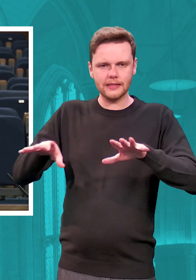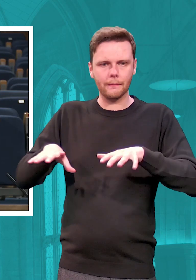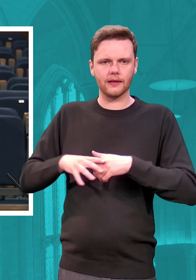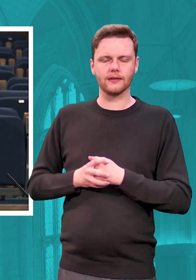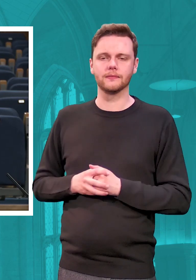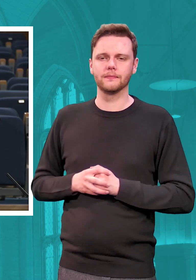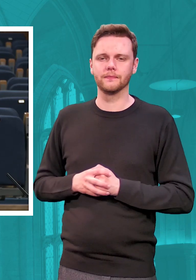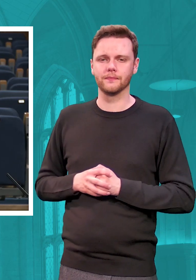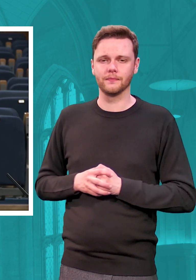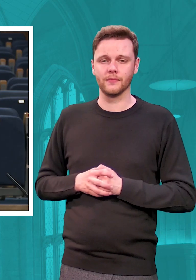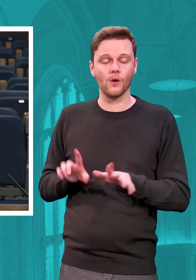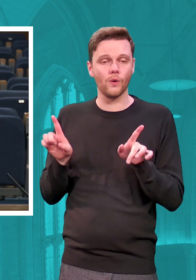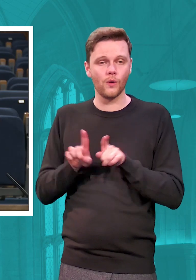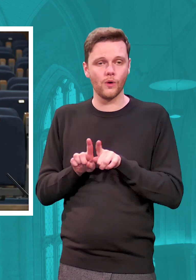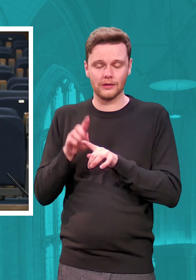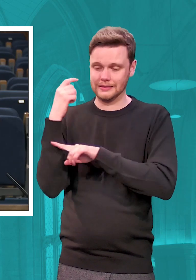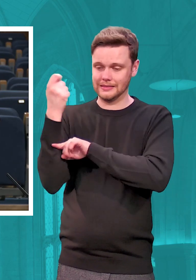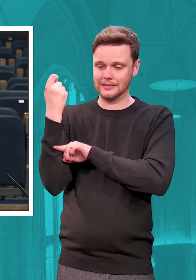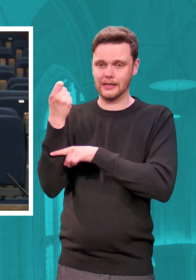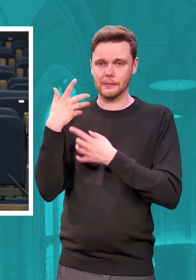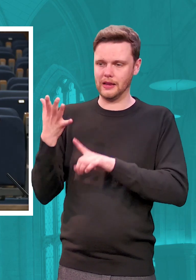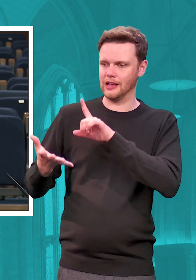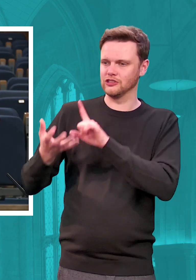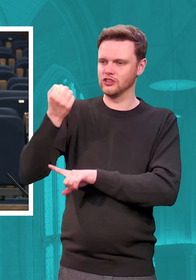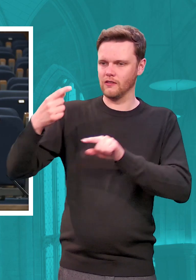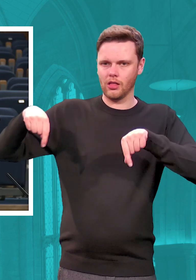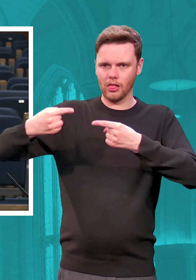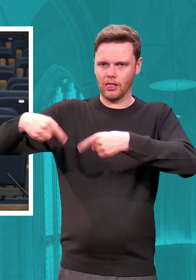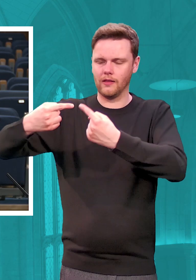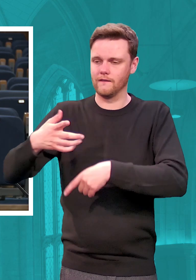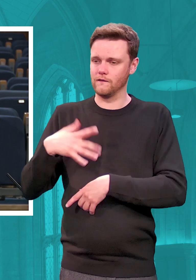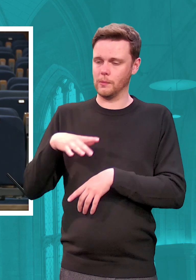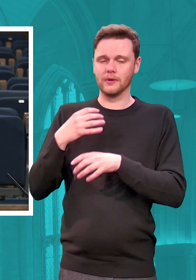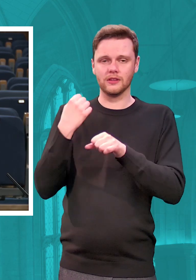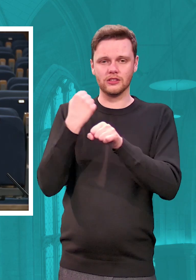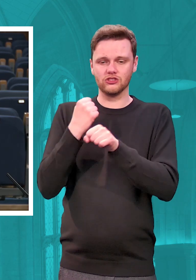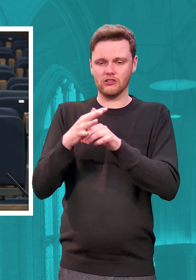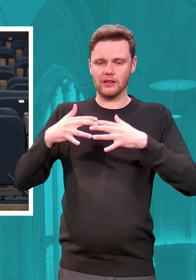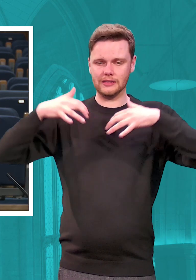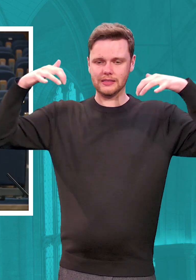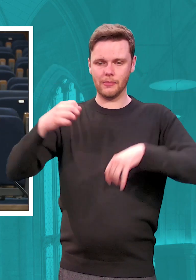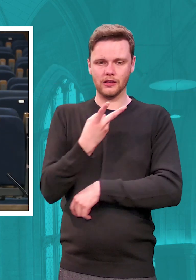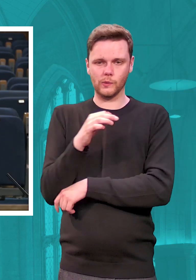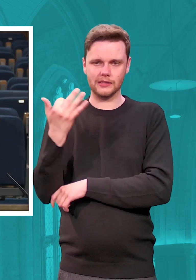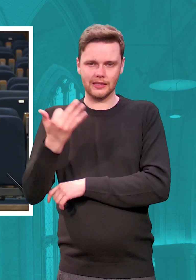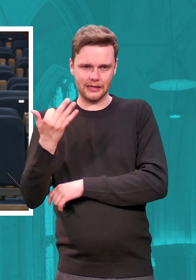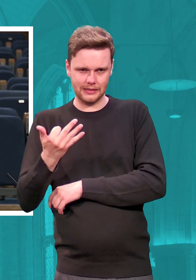Then there is the success we have had in achieving the challenging goals as set by General Assembly 2019 that many thought impossible.